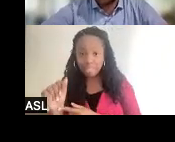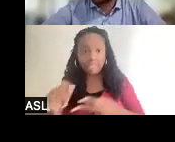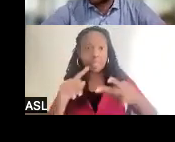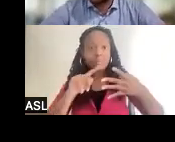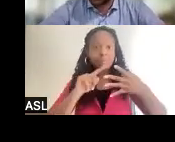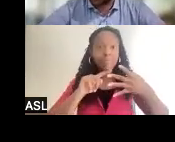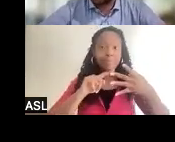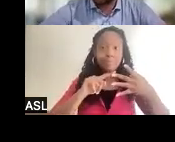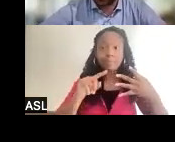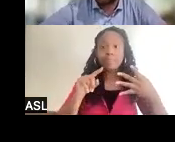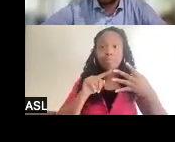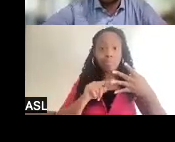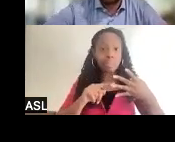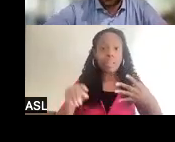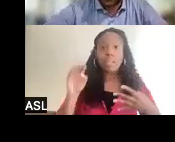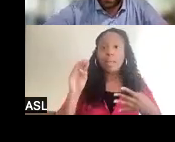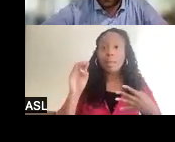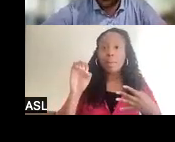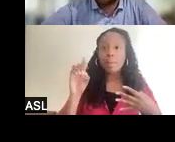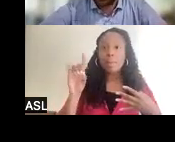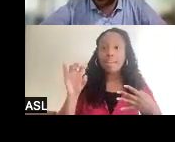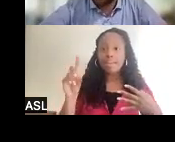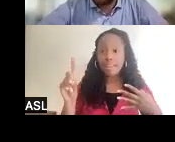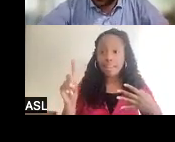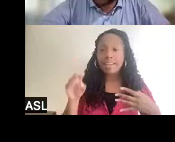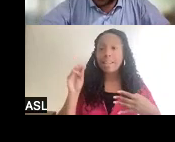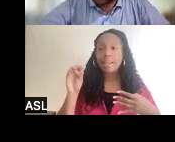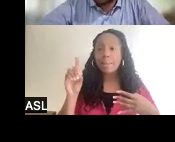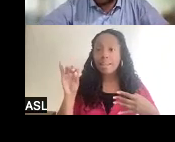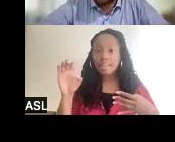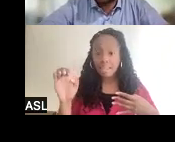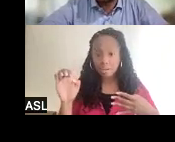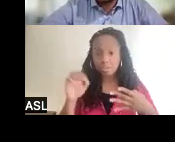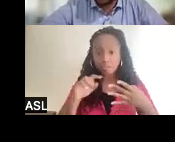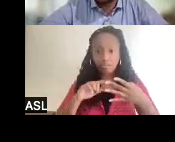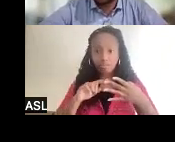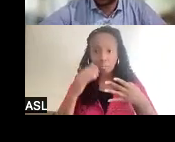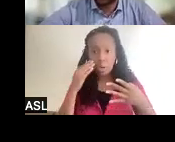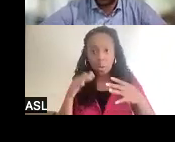and Medicare right Medicaid is the base benefit that we really think of for the health coverage